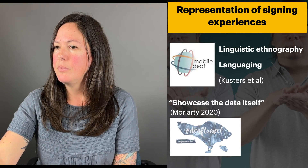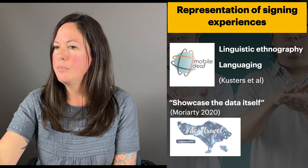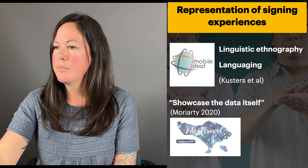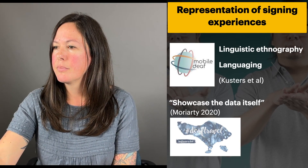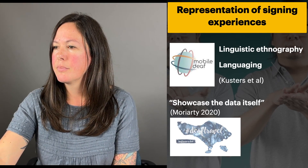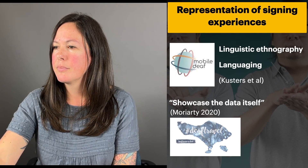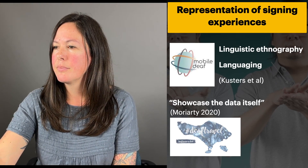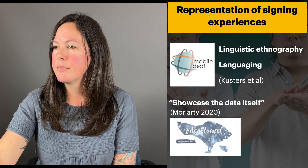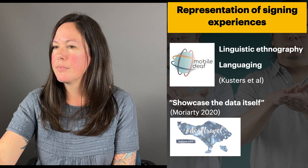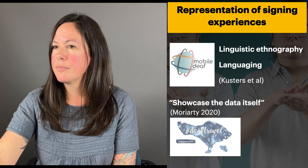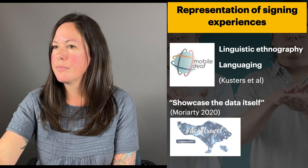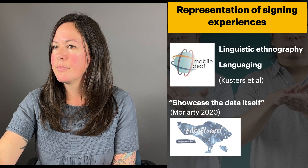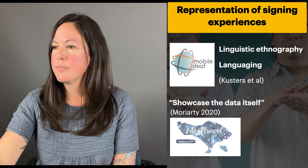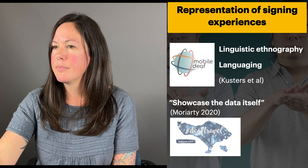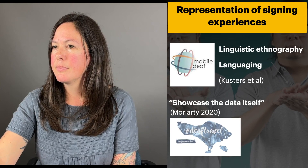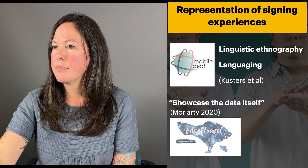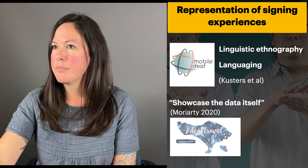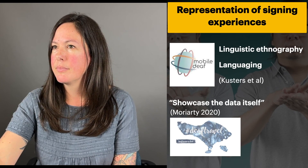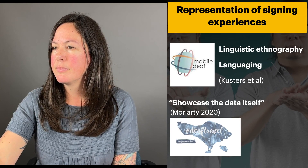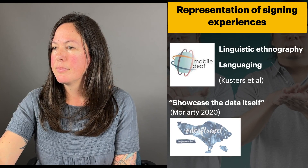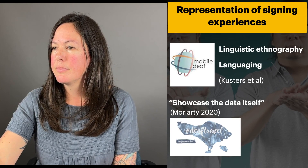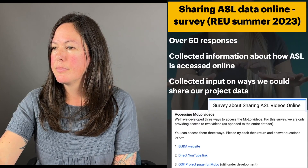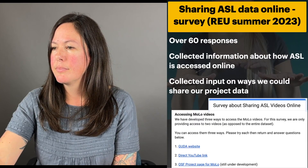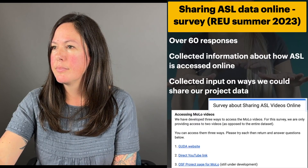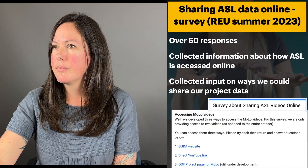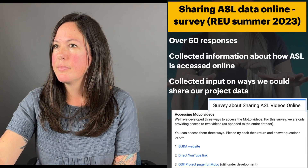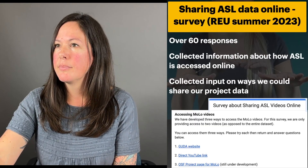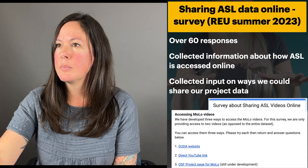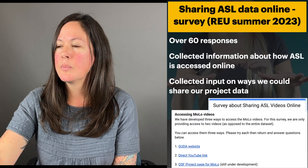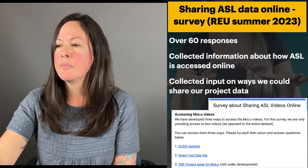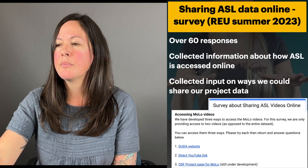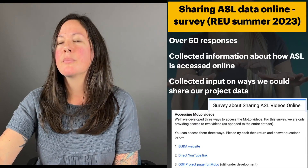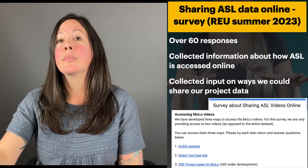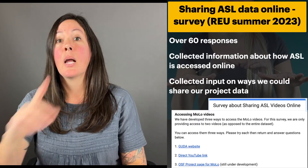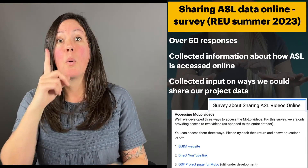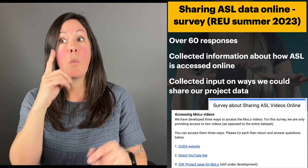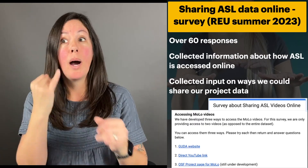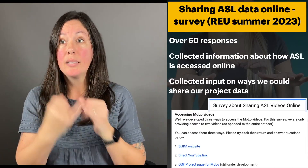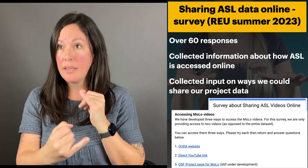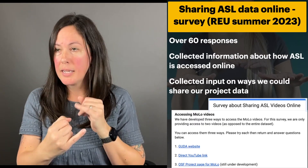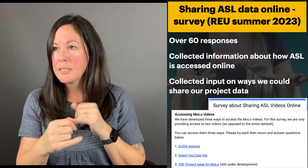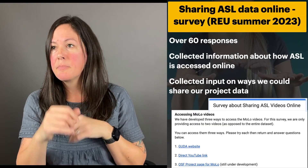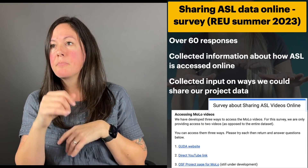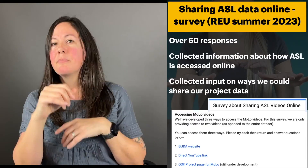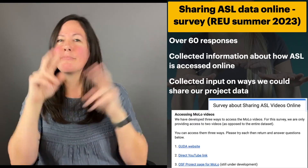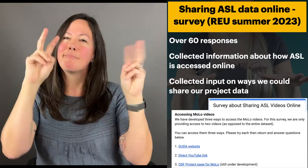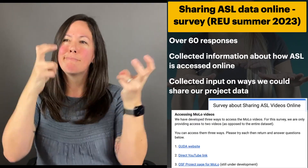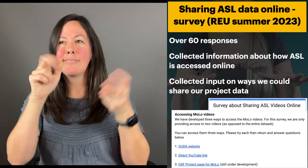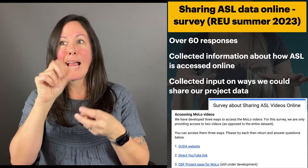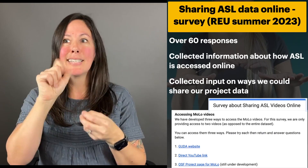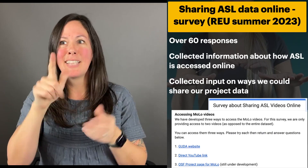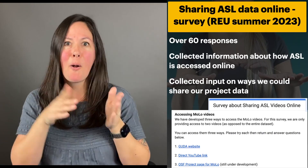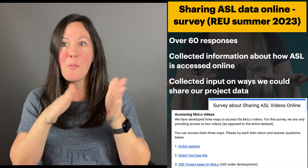above and so these other deaf researchers who are doing this kind of work are influencing work as